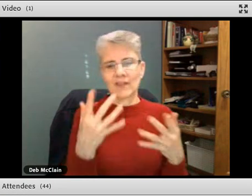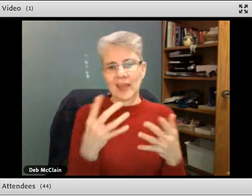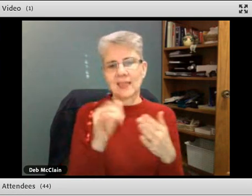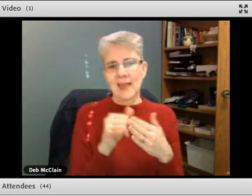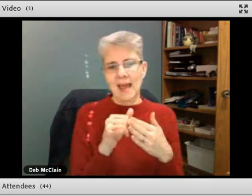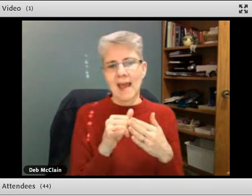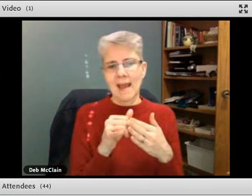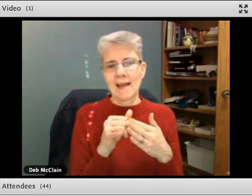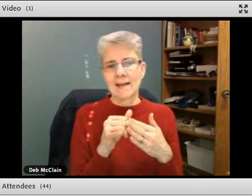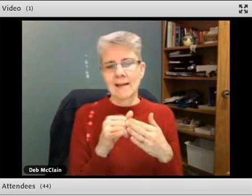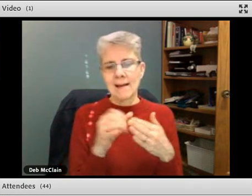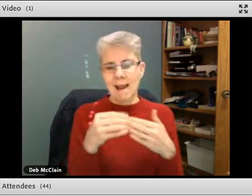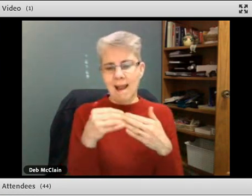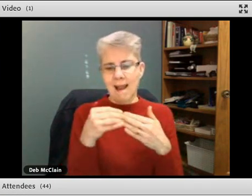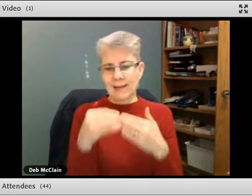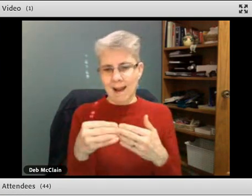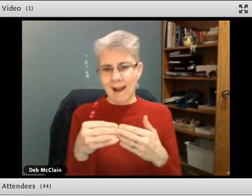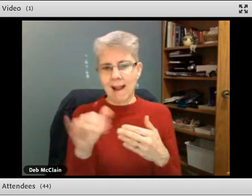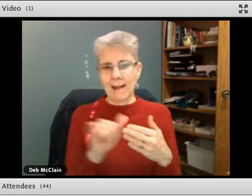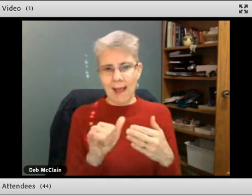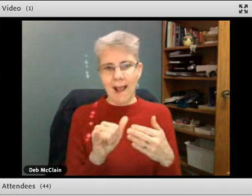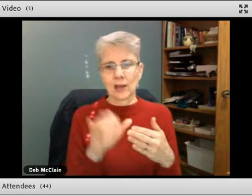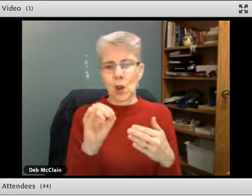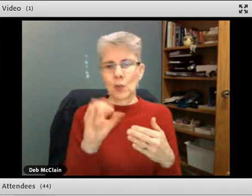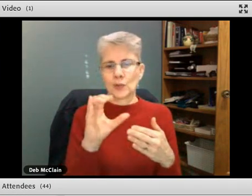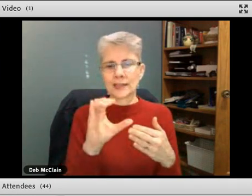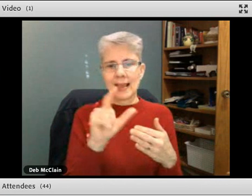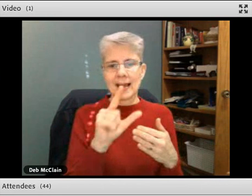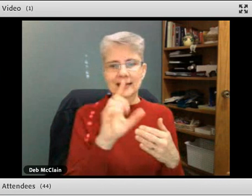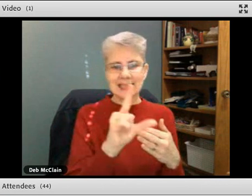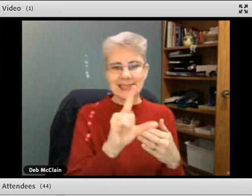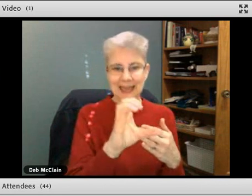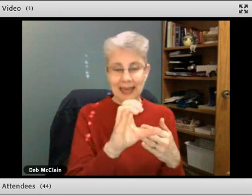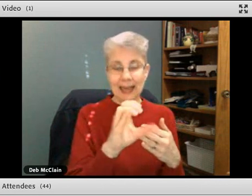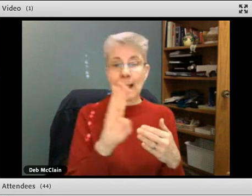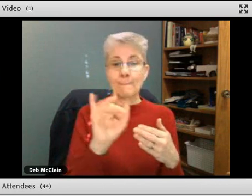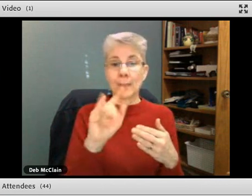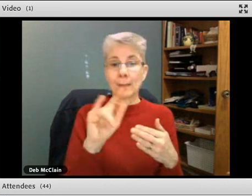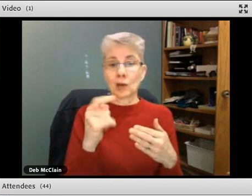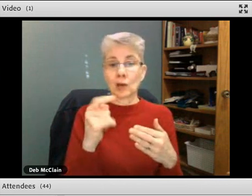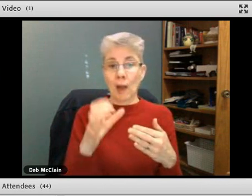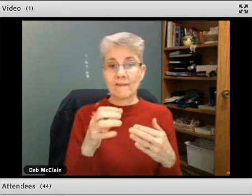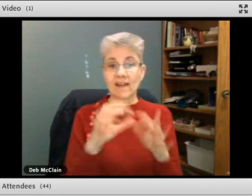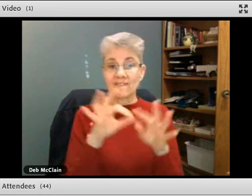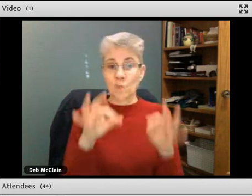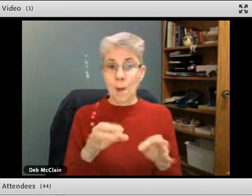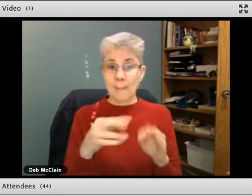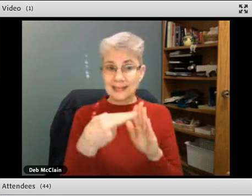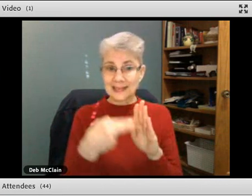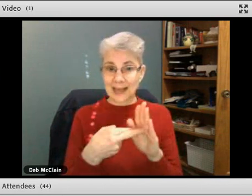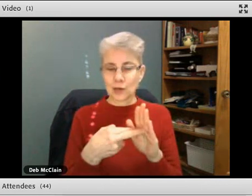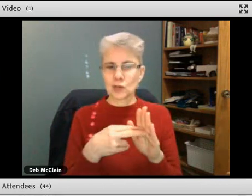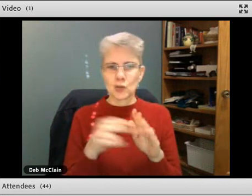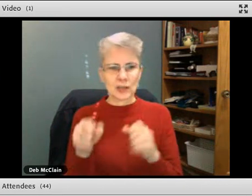and Standards is so helpful for. You can just go to that guide and see what indicator you should be using for that field,